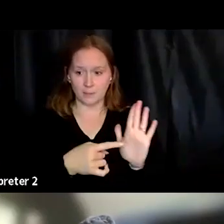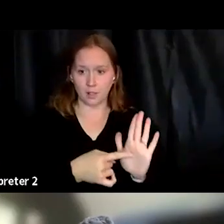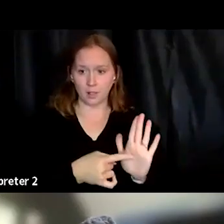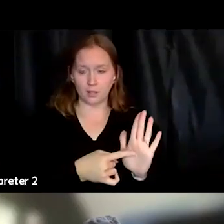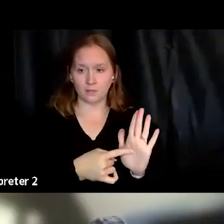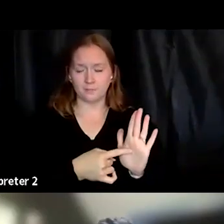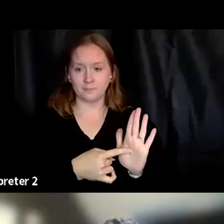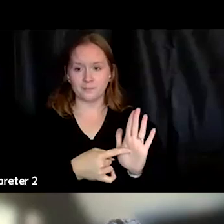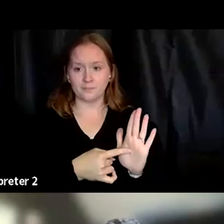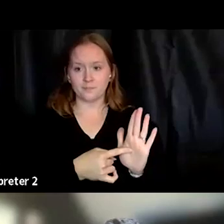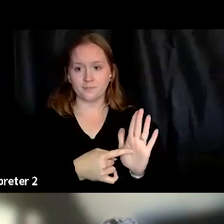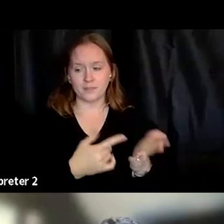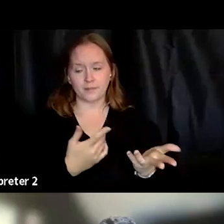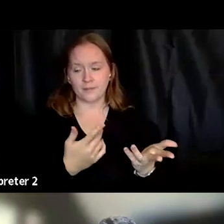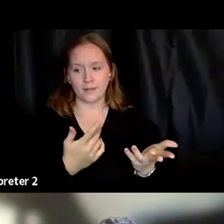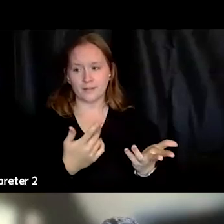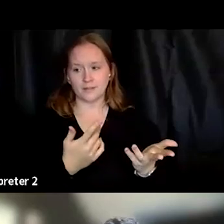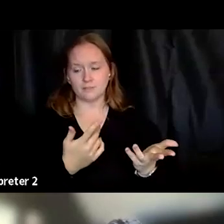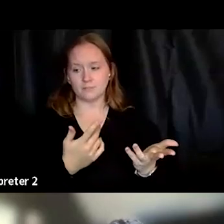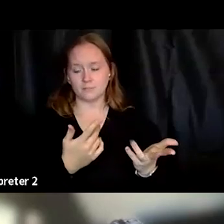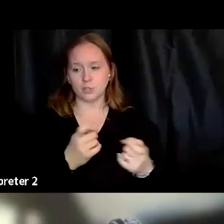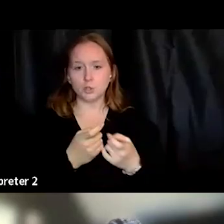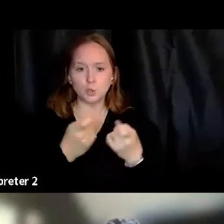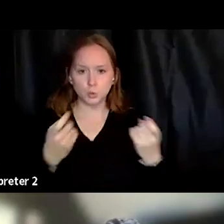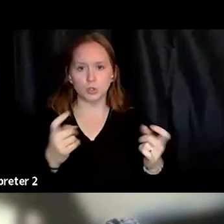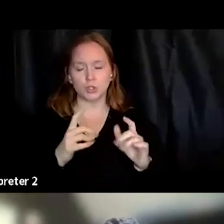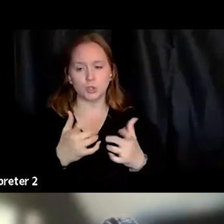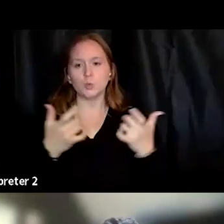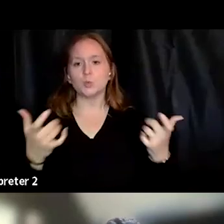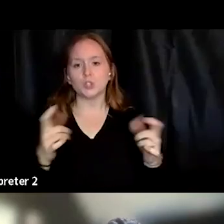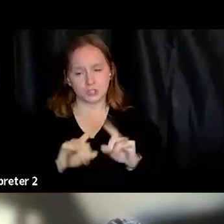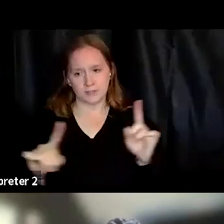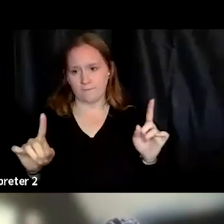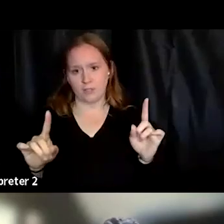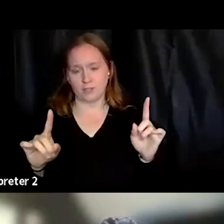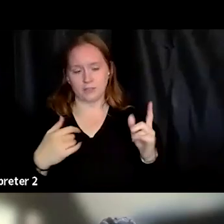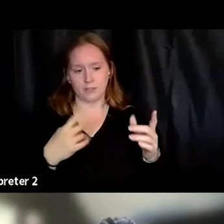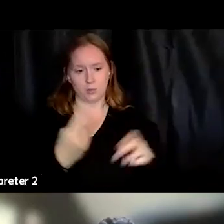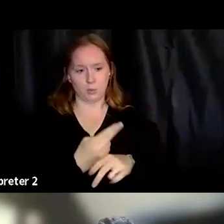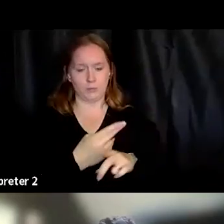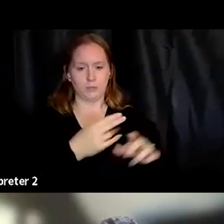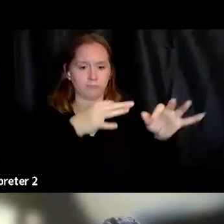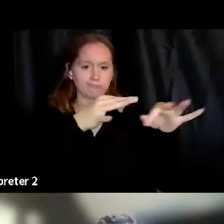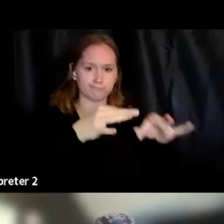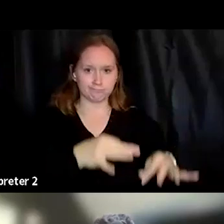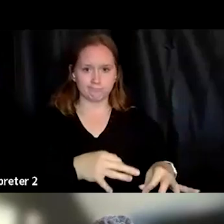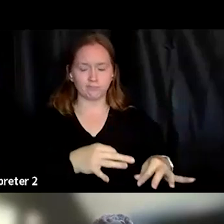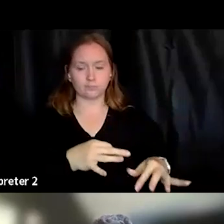it makes a world of difference when you use that kind of description and language so that DDS can see,